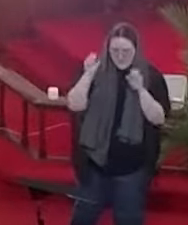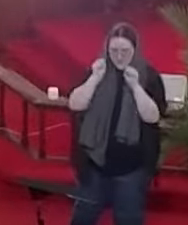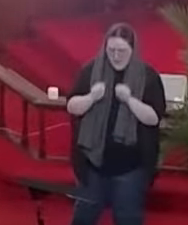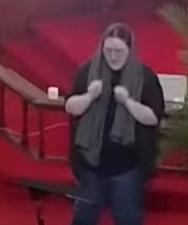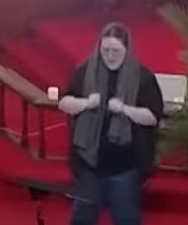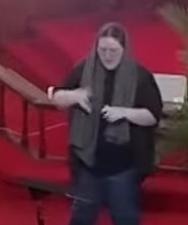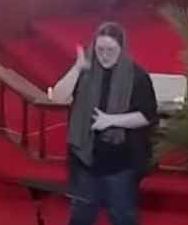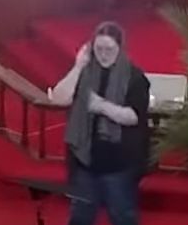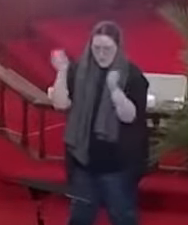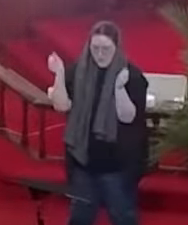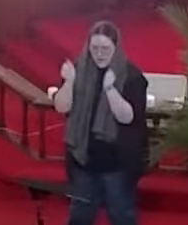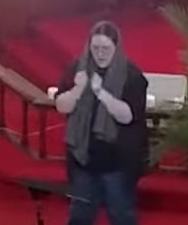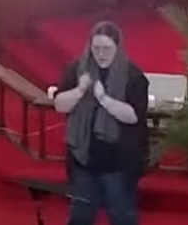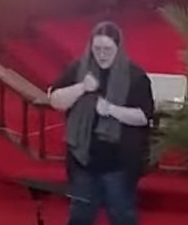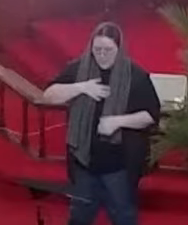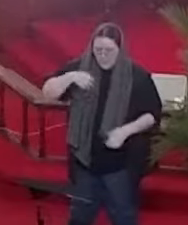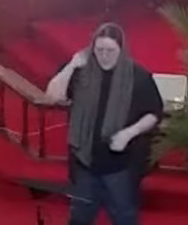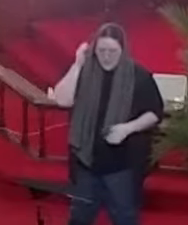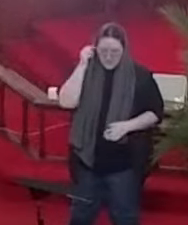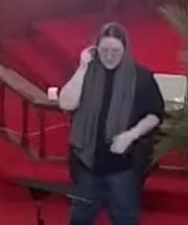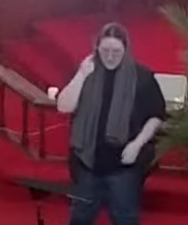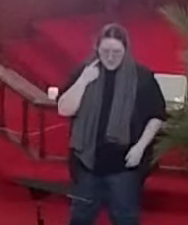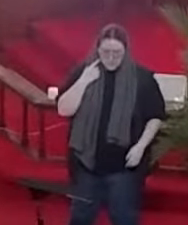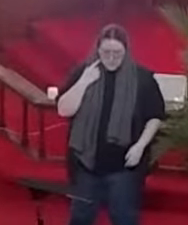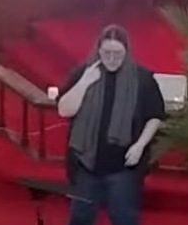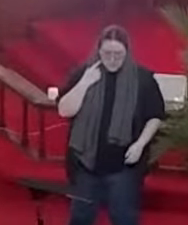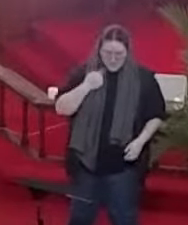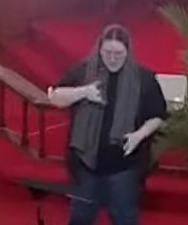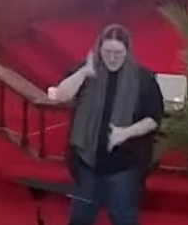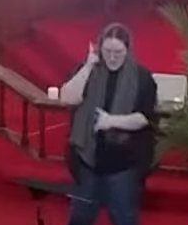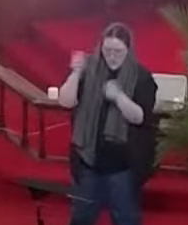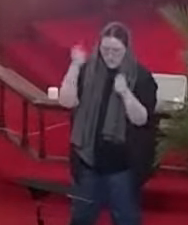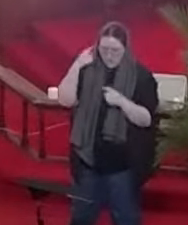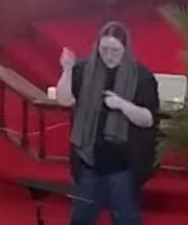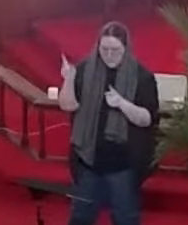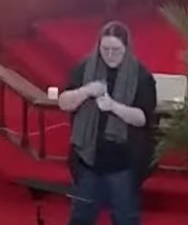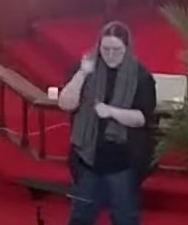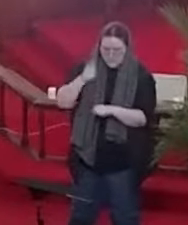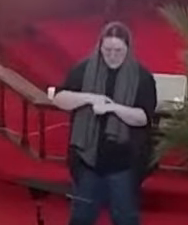being able to hear with my ears, to hear for the very first time.